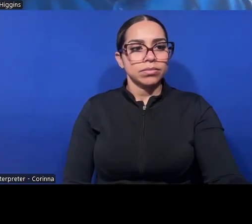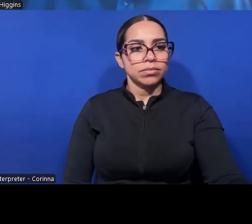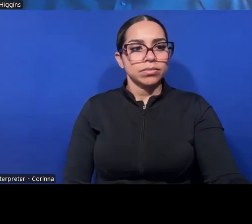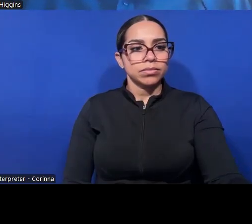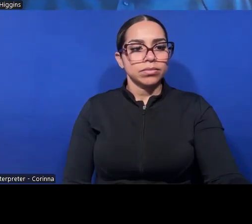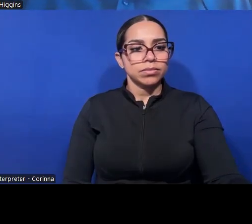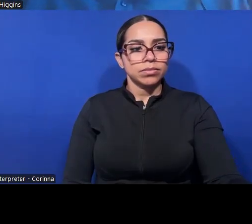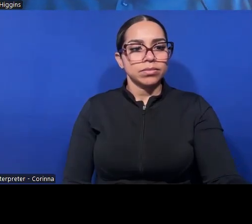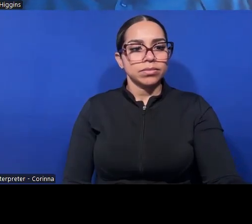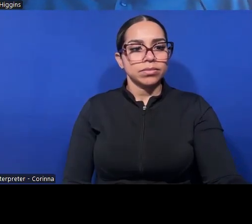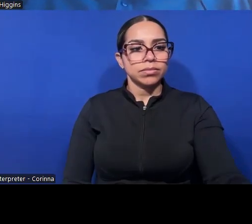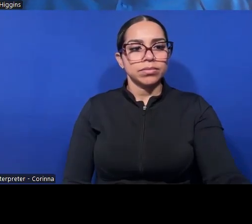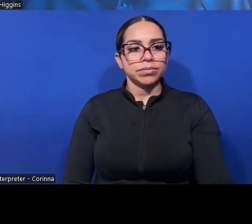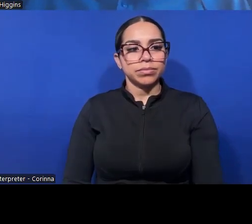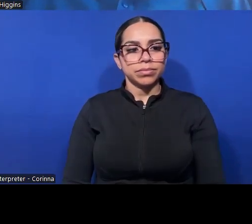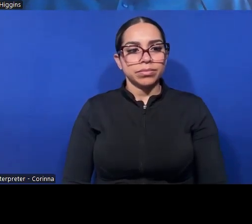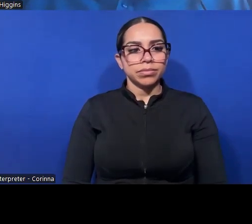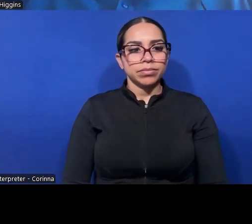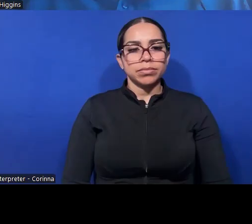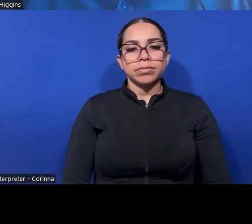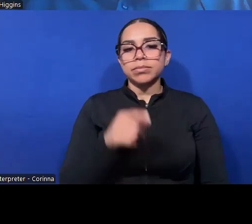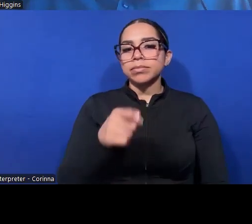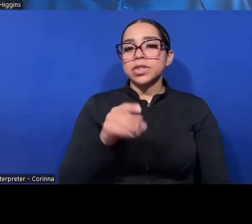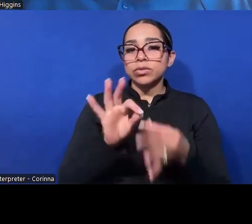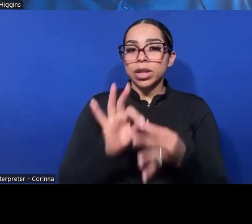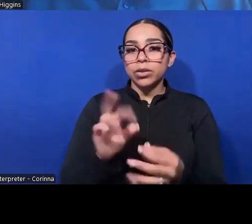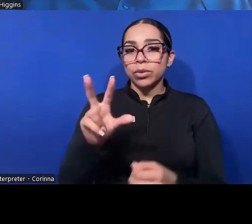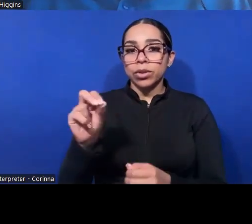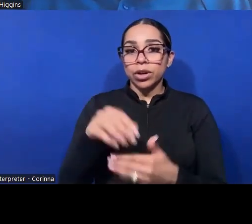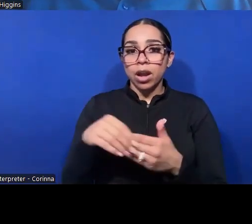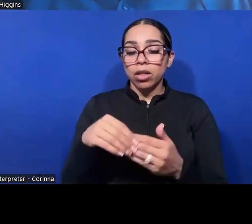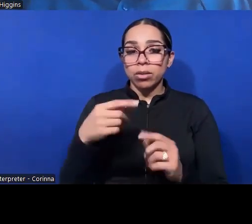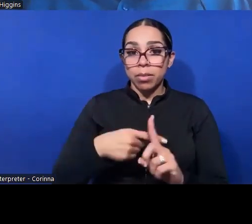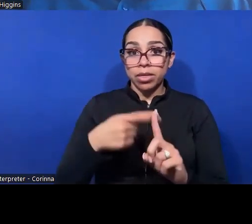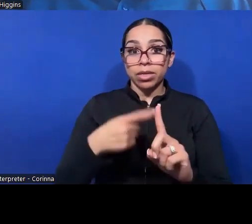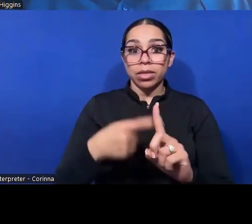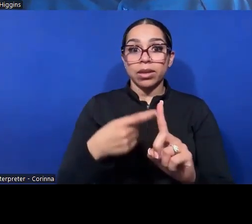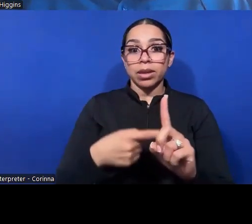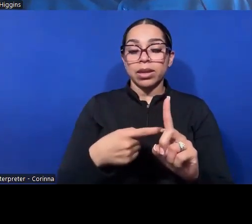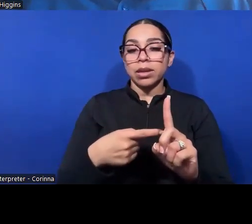This has to do with $30 monthly premiums for certain people who receive Medi-Cal.